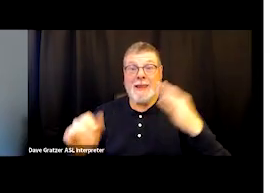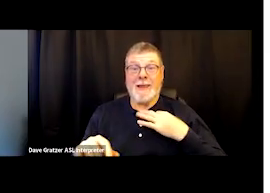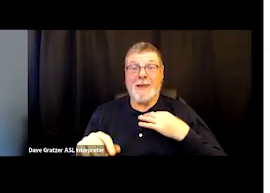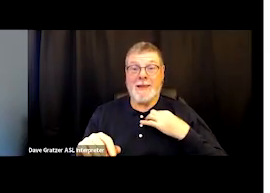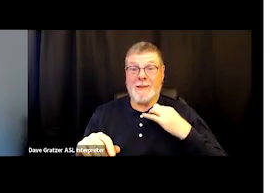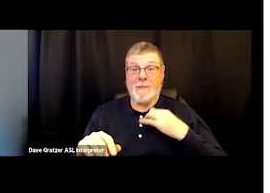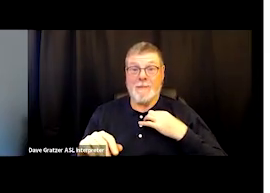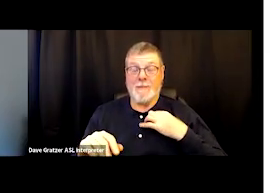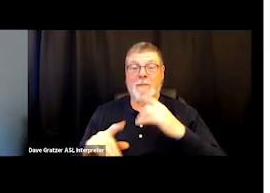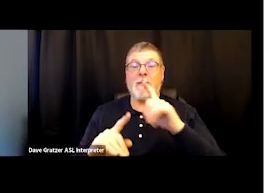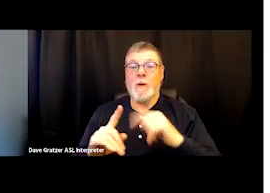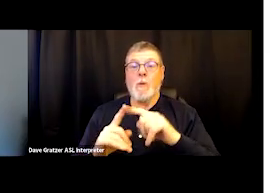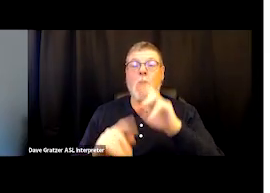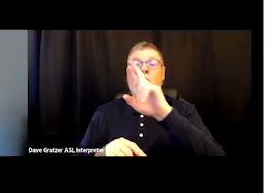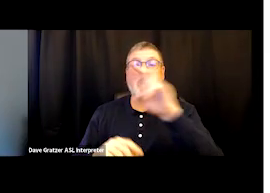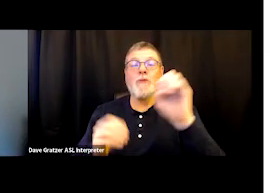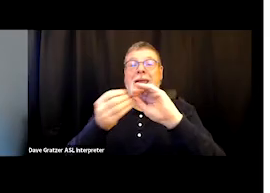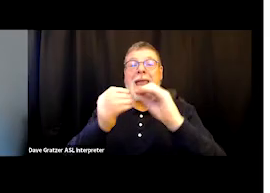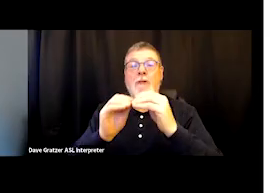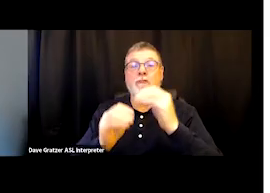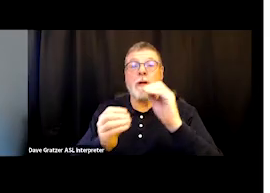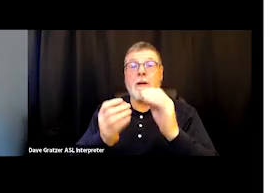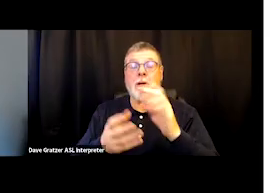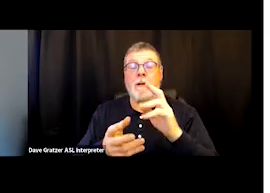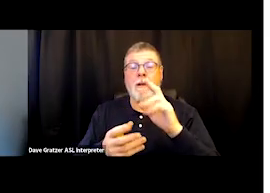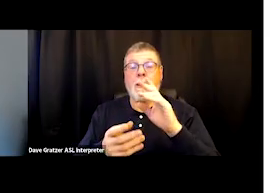where they give you a reentry number, you wanna stop and exit